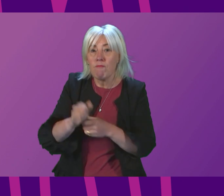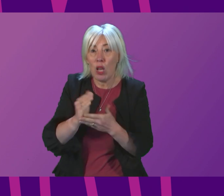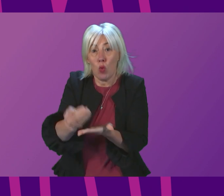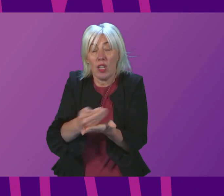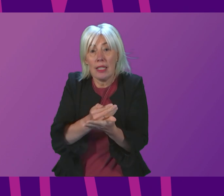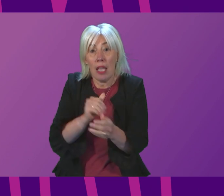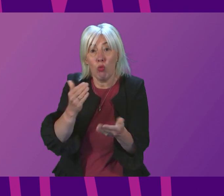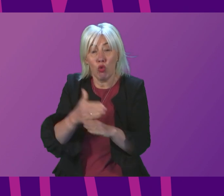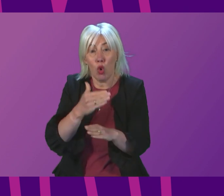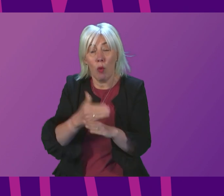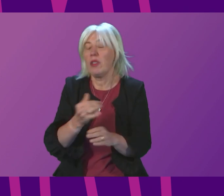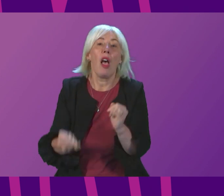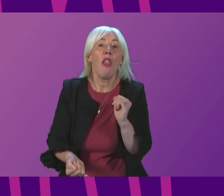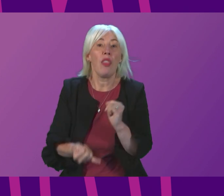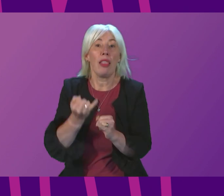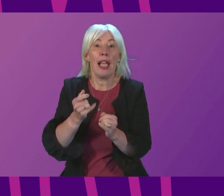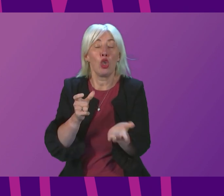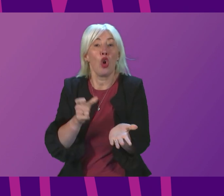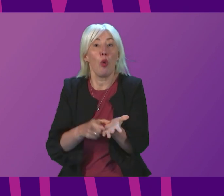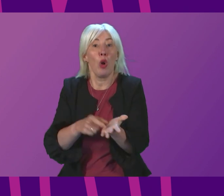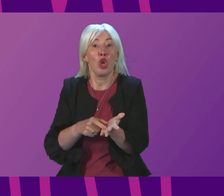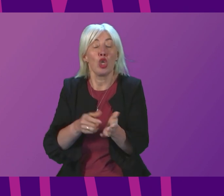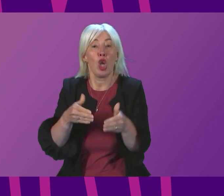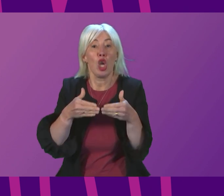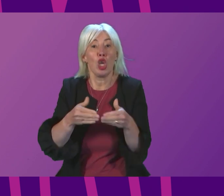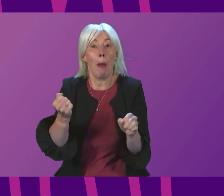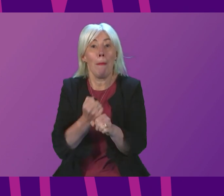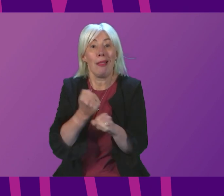remaining commercial shipbuilder on the Clyde. I think that that is important.